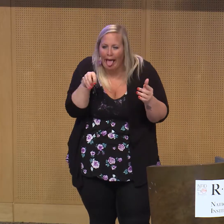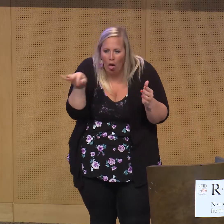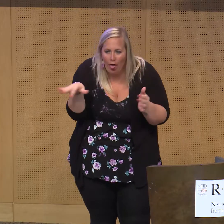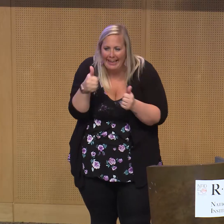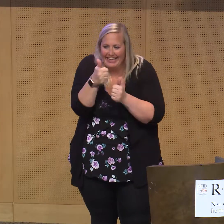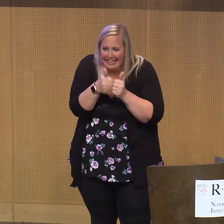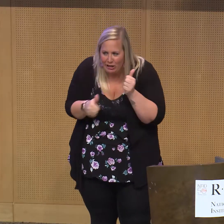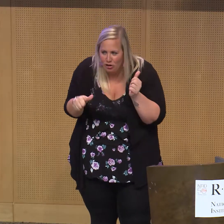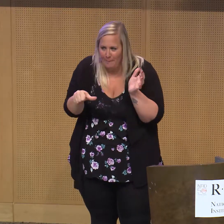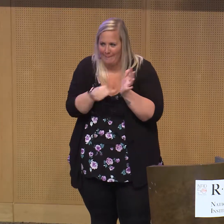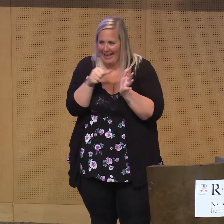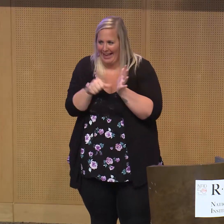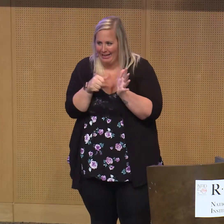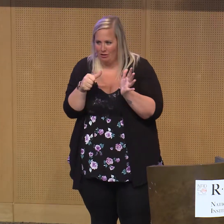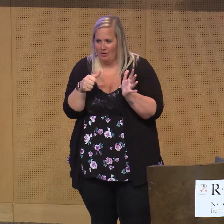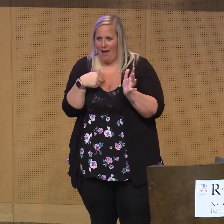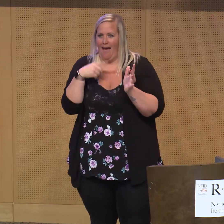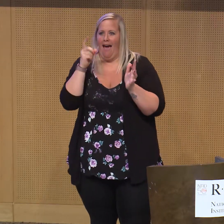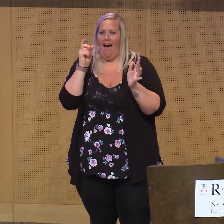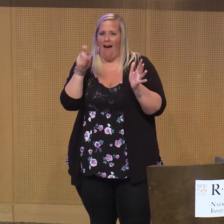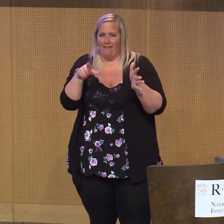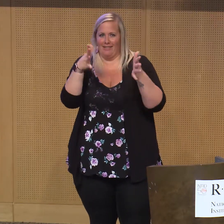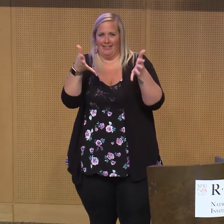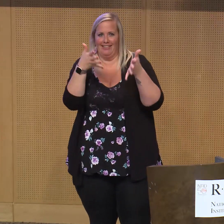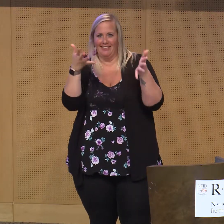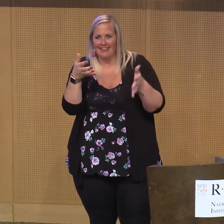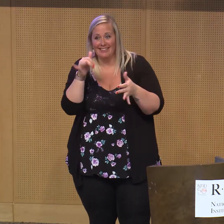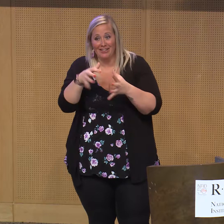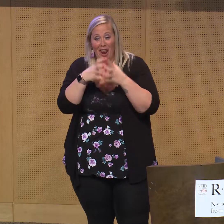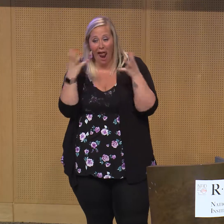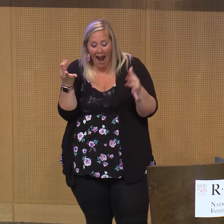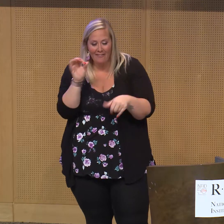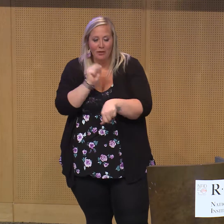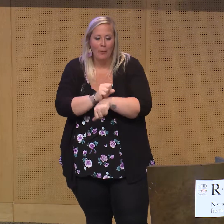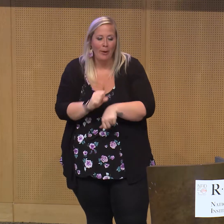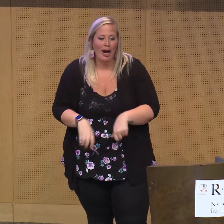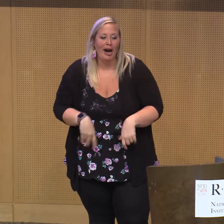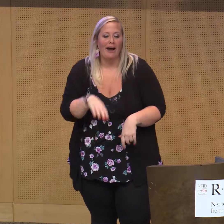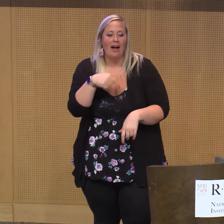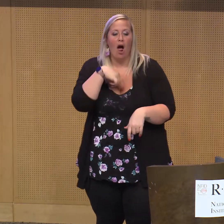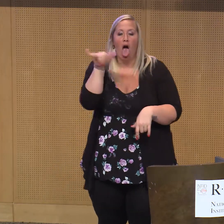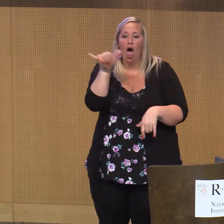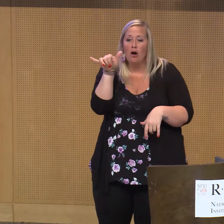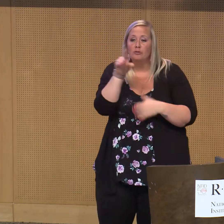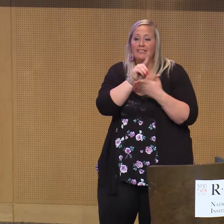I've got to make sure I sprinkle each page with information. It's a lot of work.